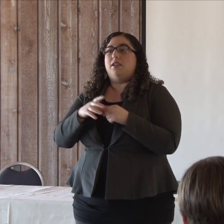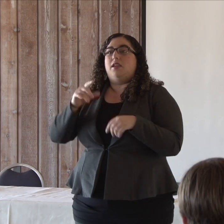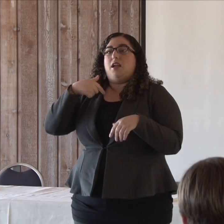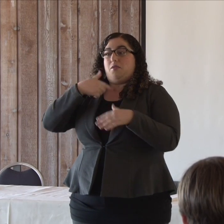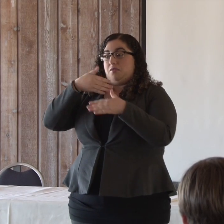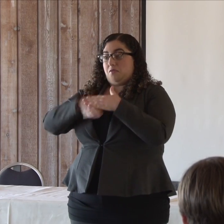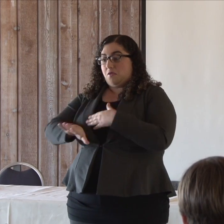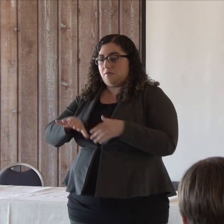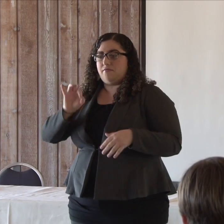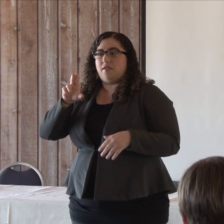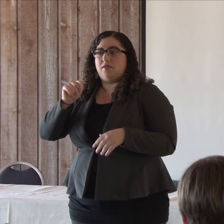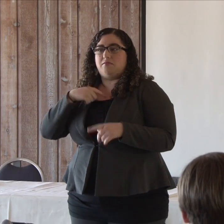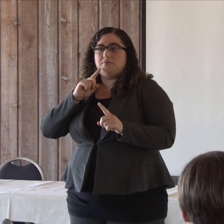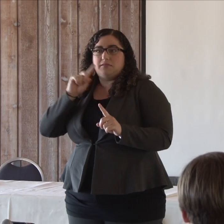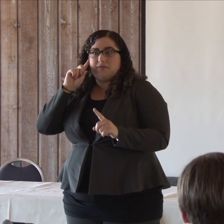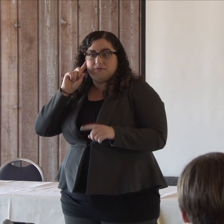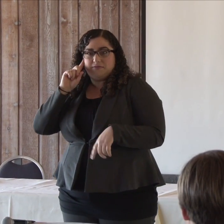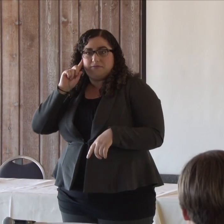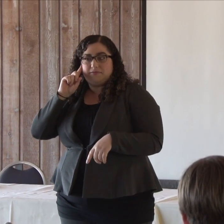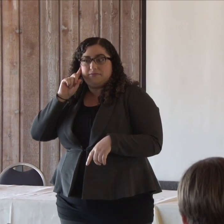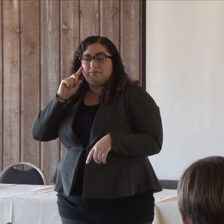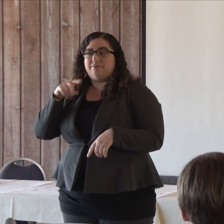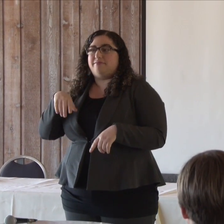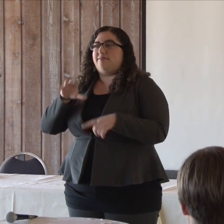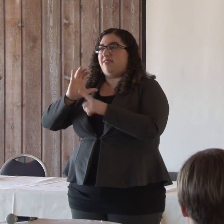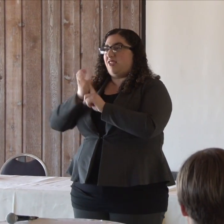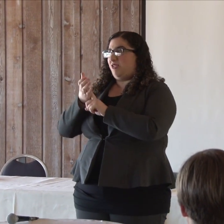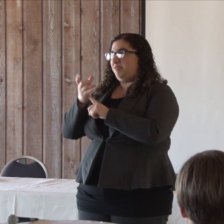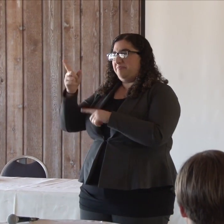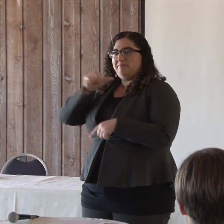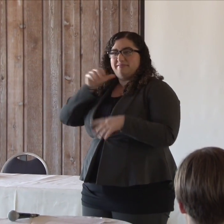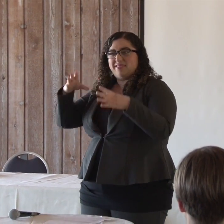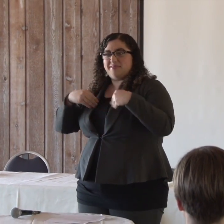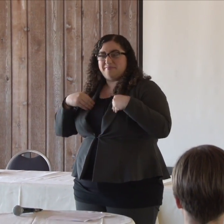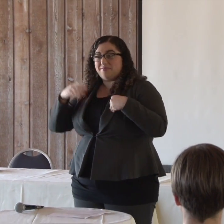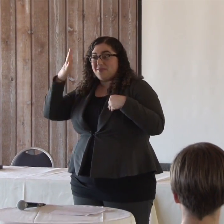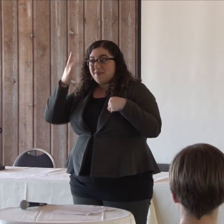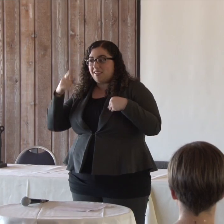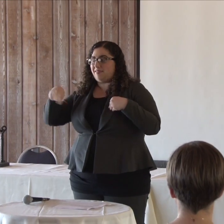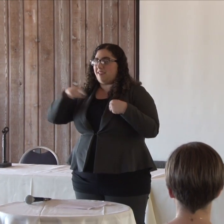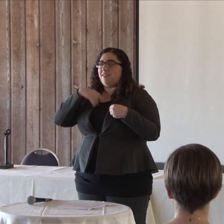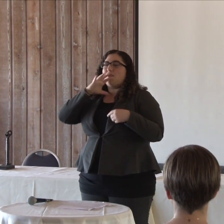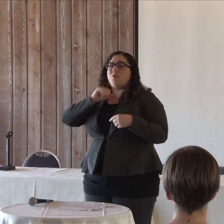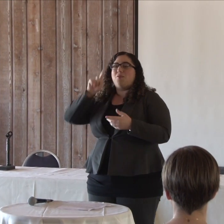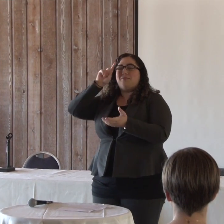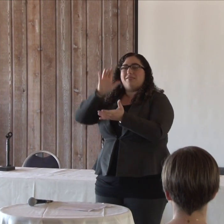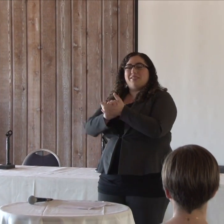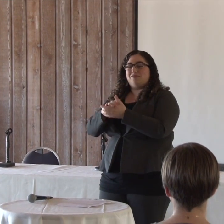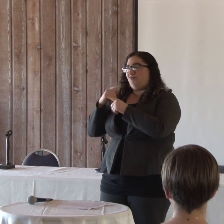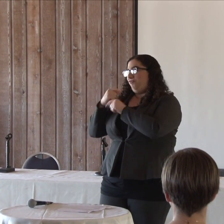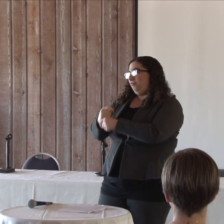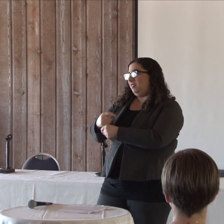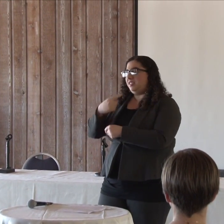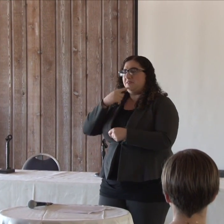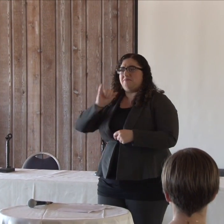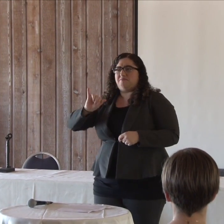Family, community and the like. After I was born my parents found out that